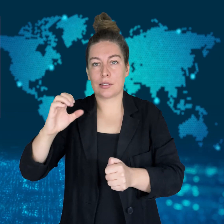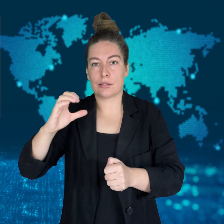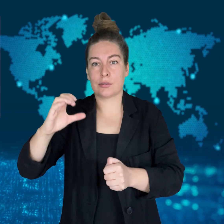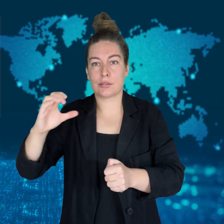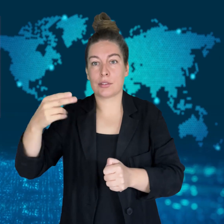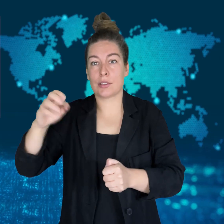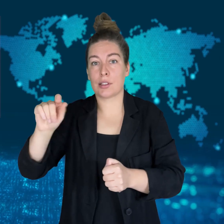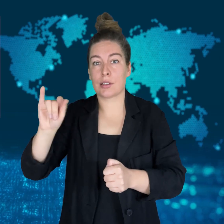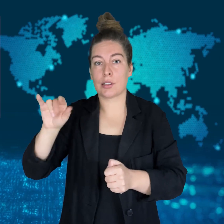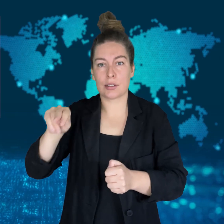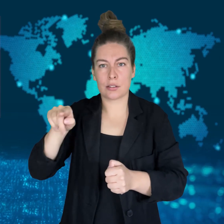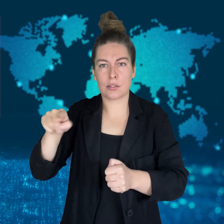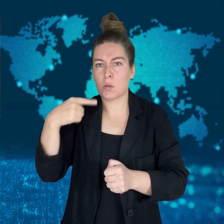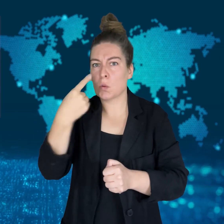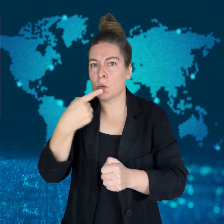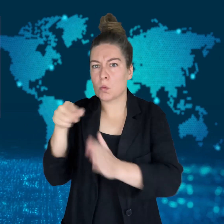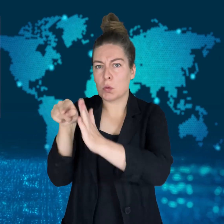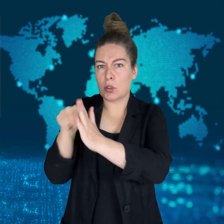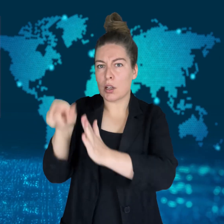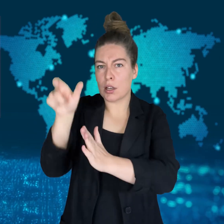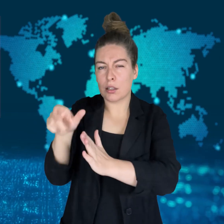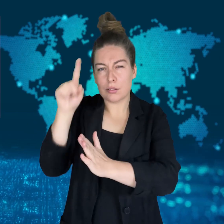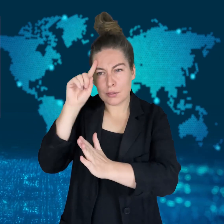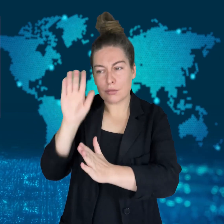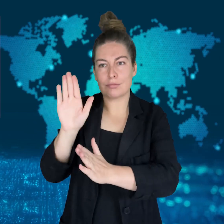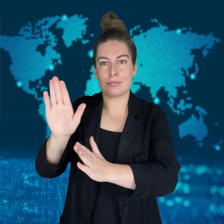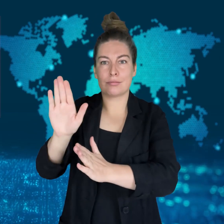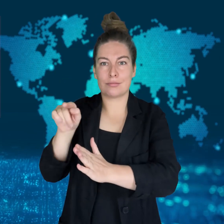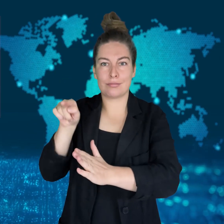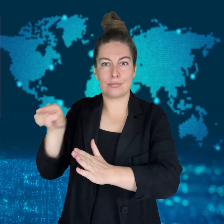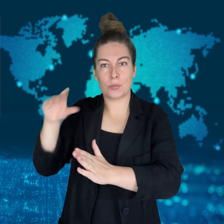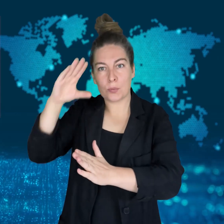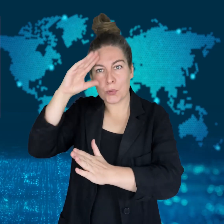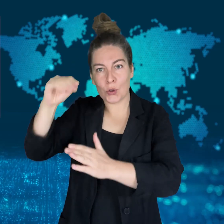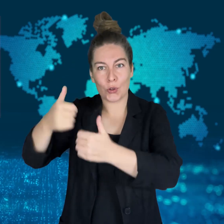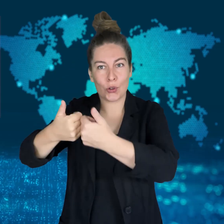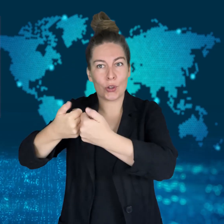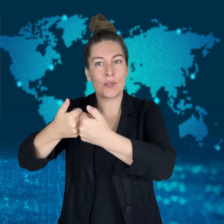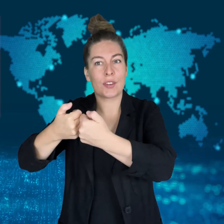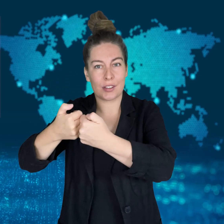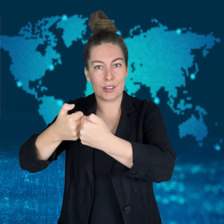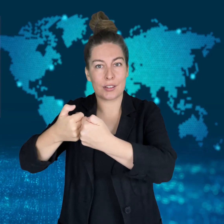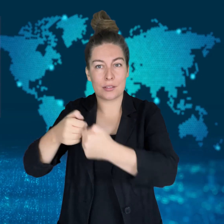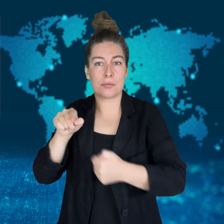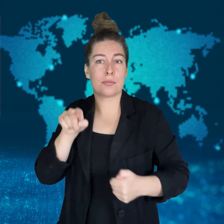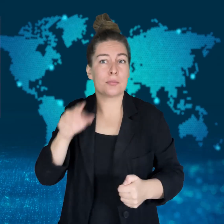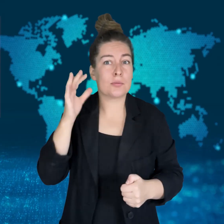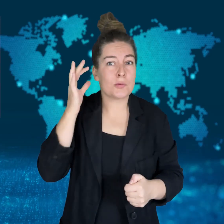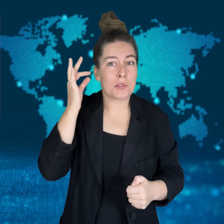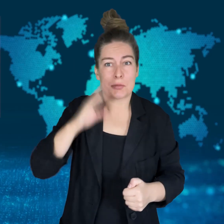Many of them were responding to the recent murder of a university student.